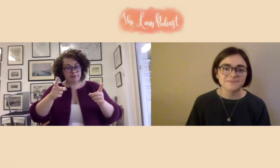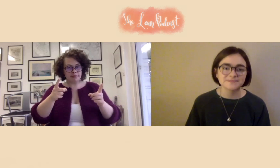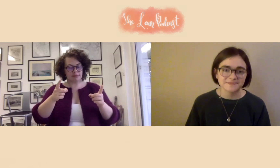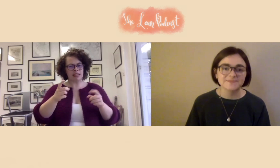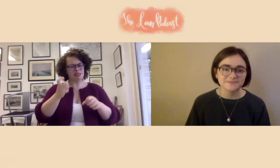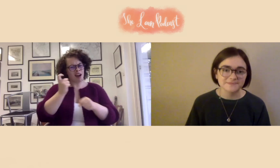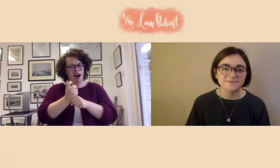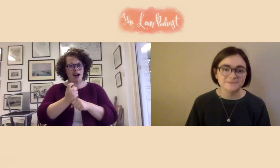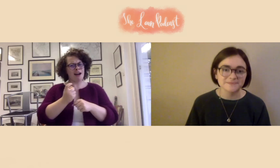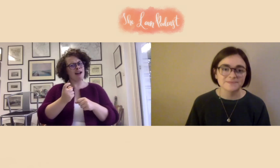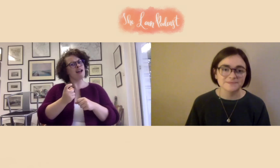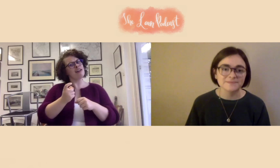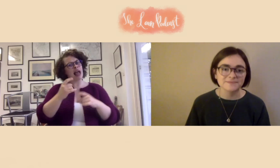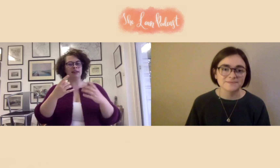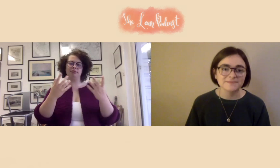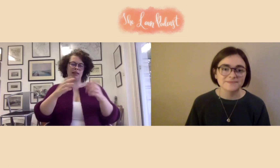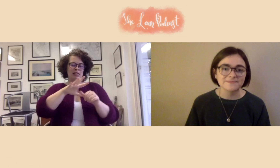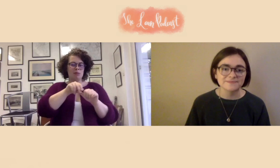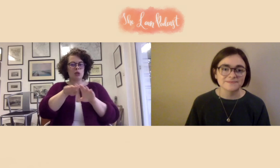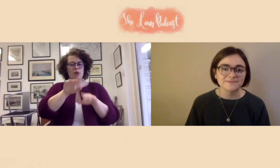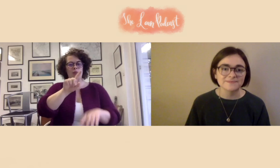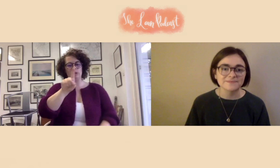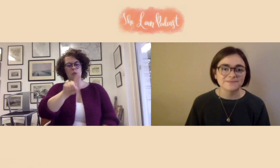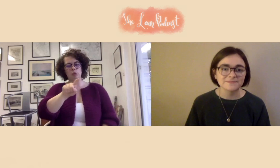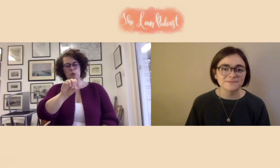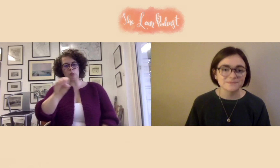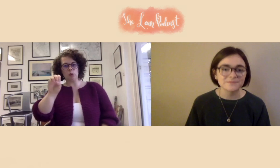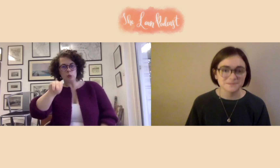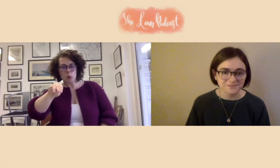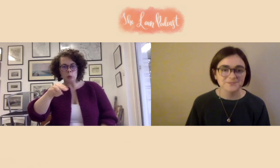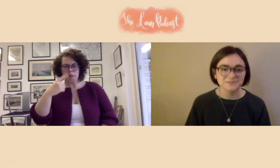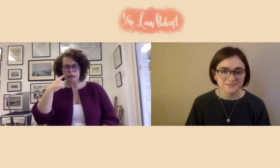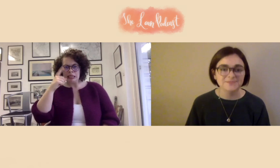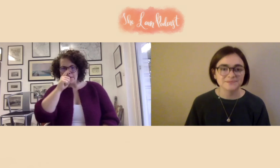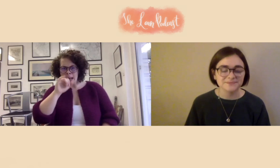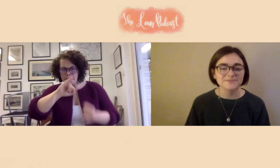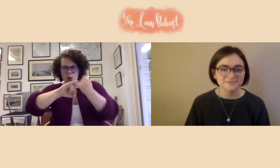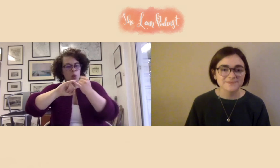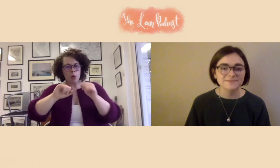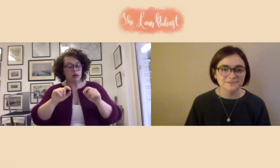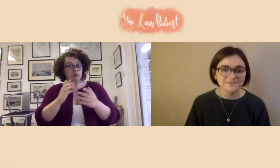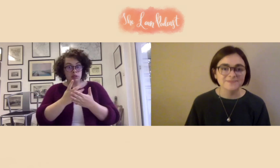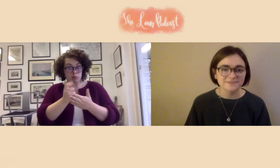and doesn't know who they're gonna be with on the day. And it could be, very, very difficult.